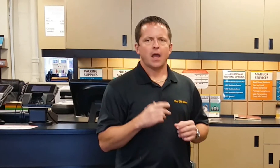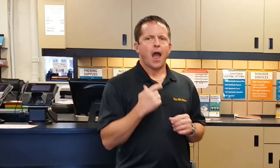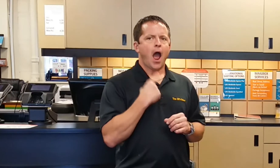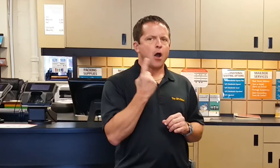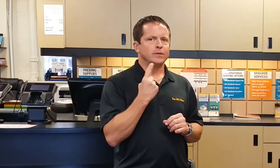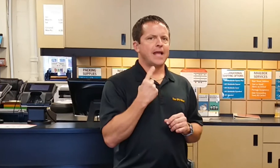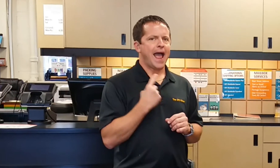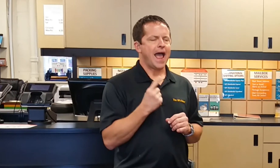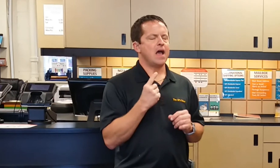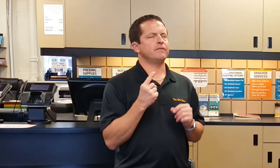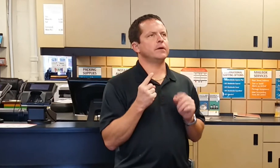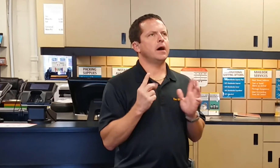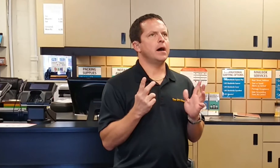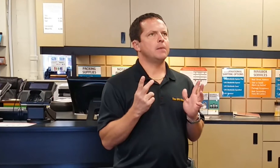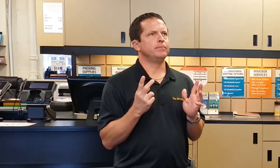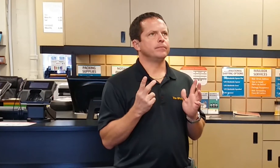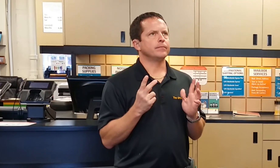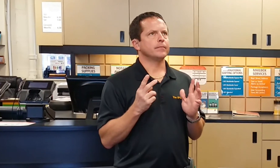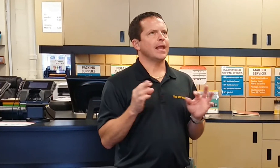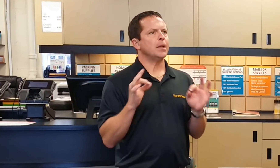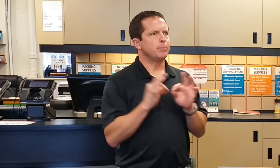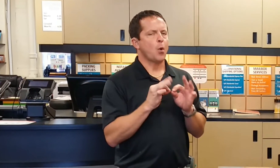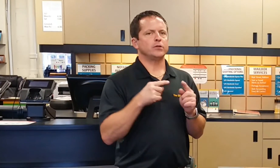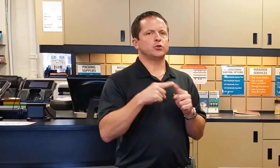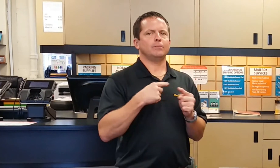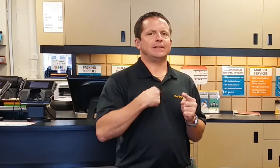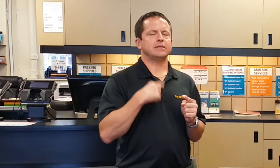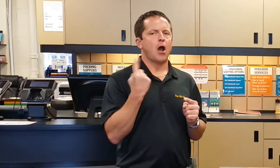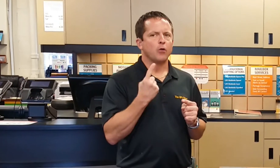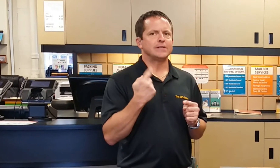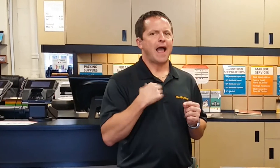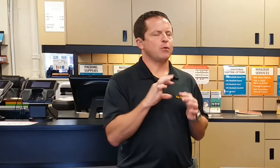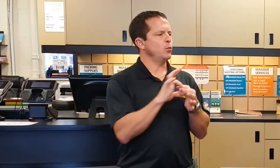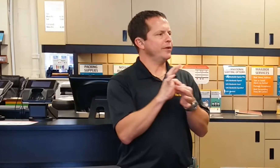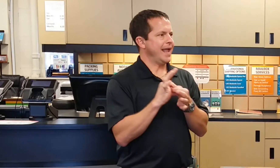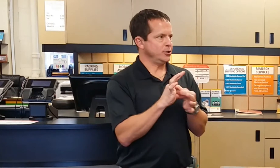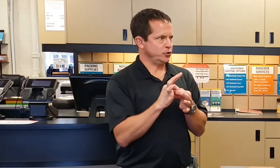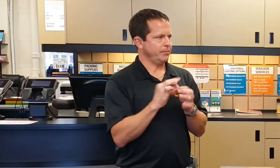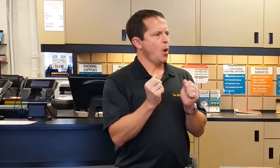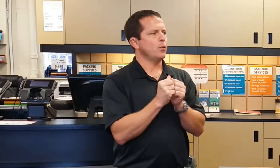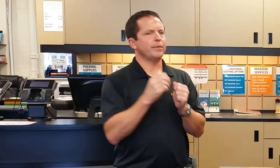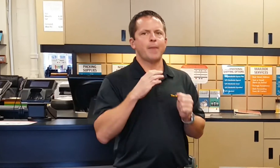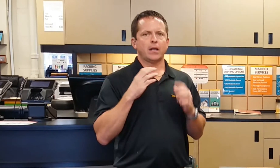because I always want to make sure that I show them it's important that I build a relationship with them.